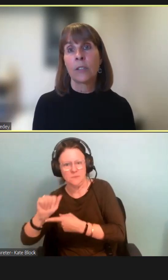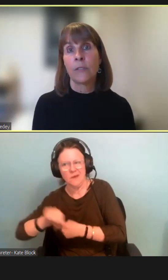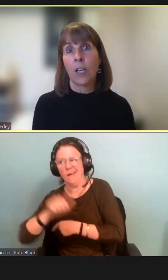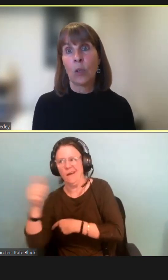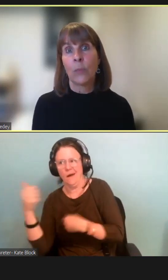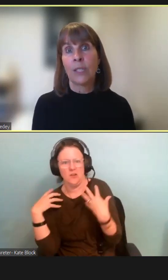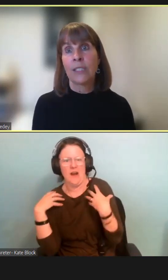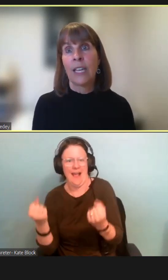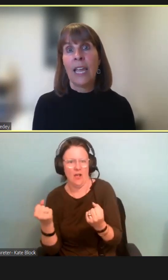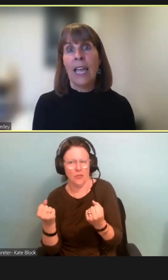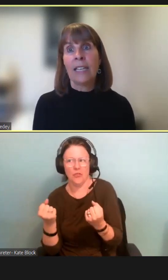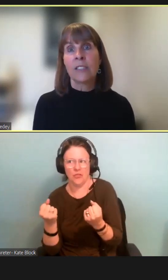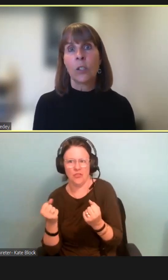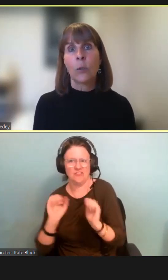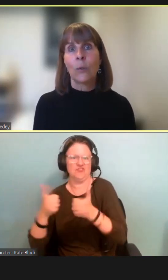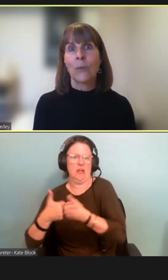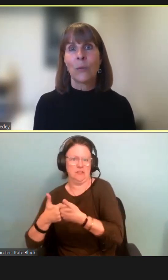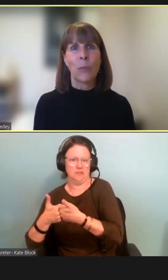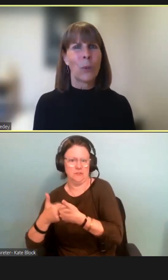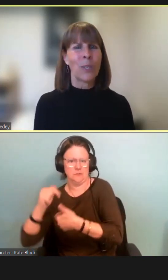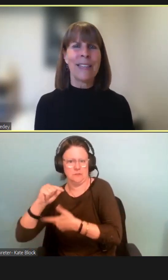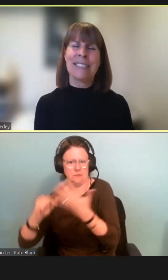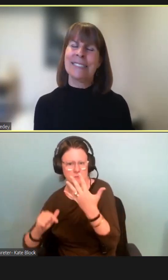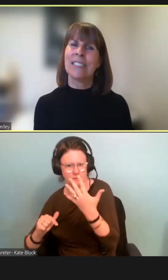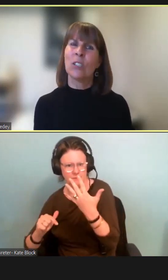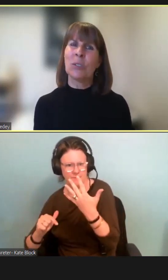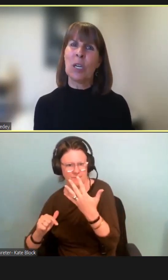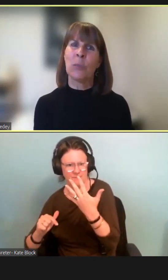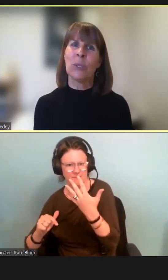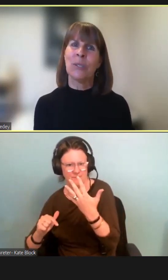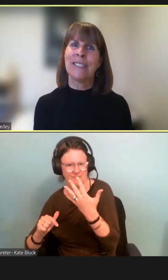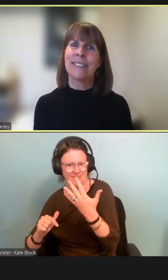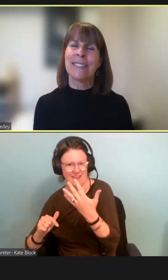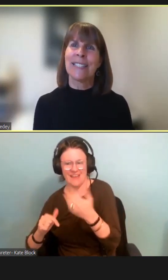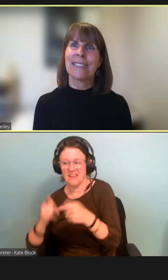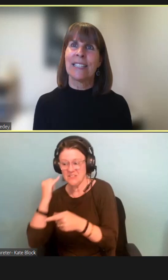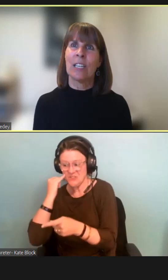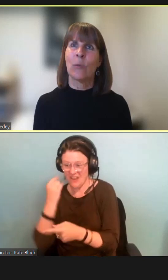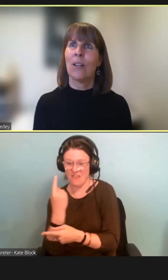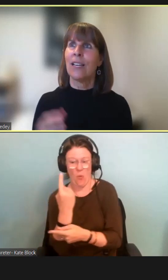development and so reporting that single number is like saying well I had one